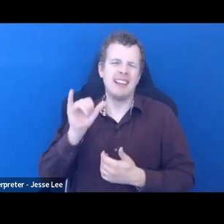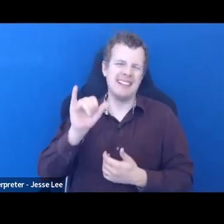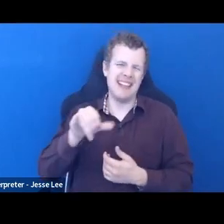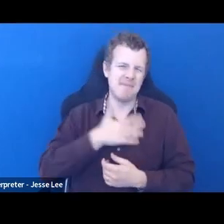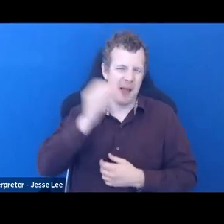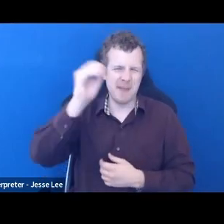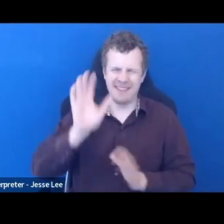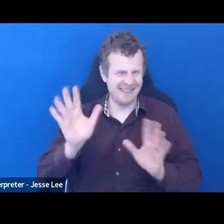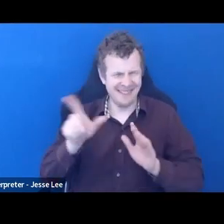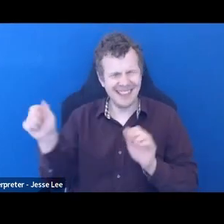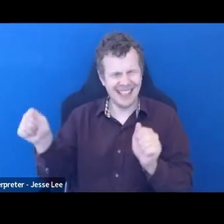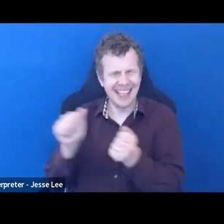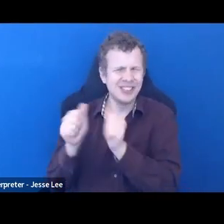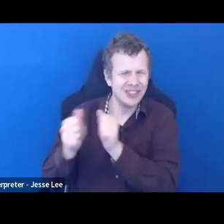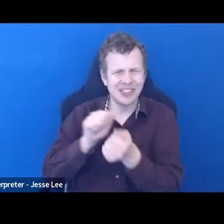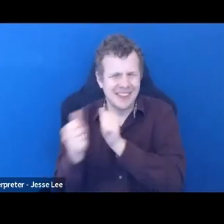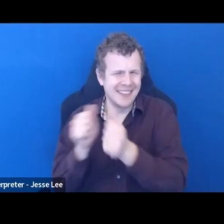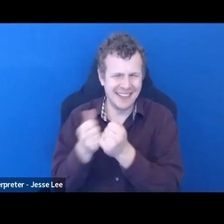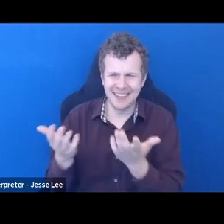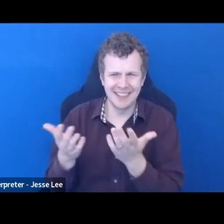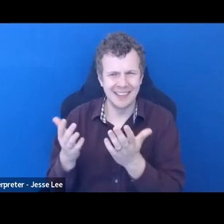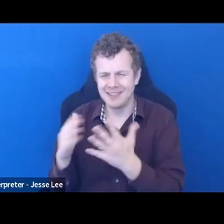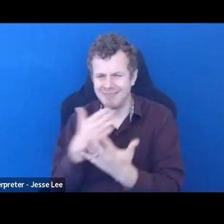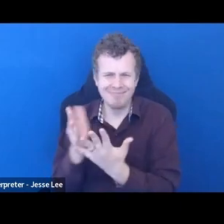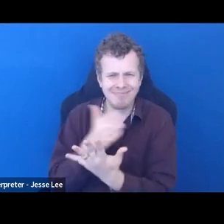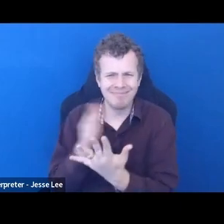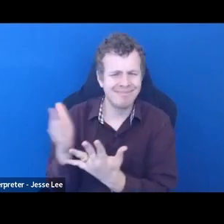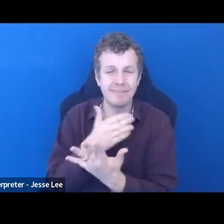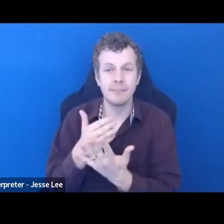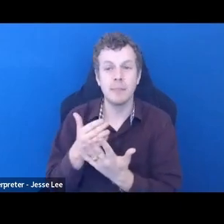Influenced by these kind of findings